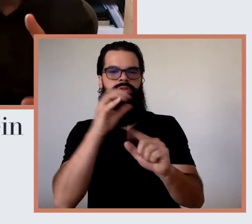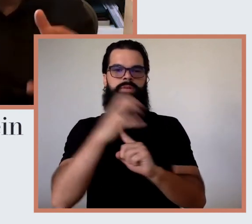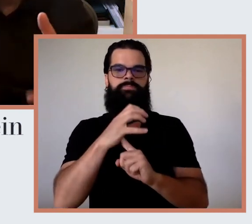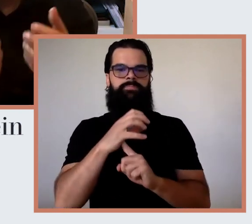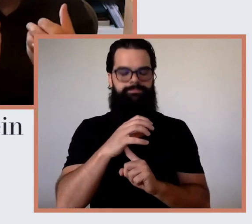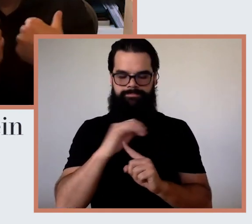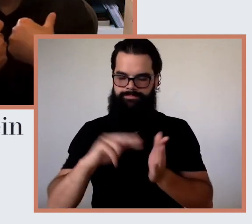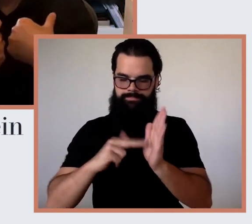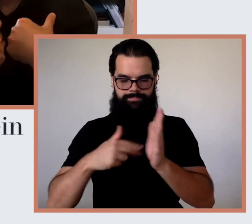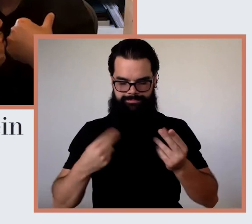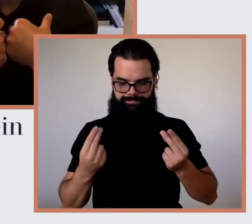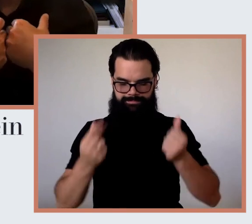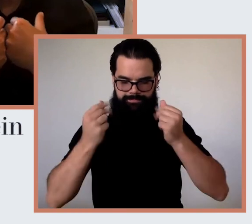but I'm also gonna demand of myself,